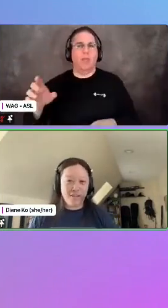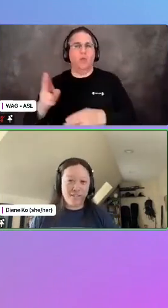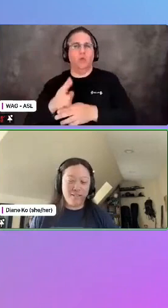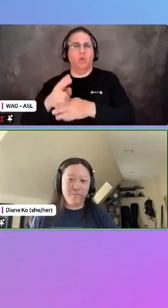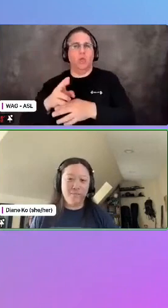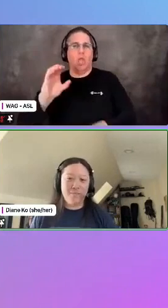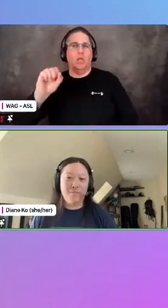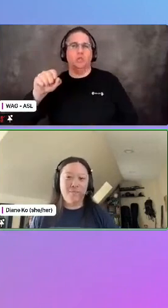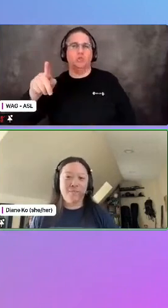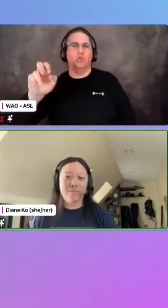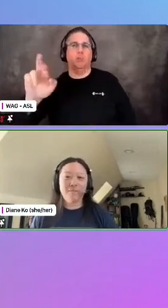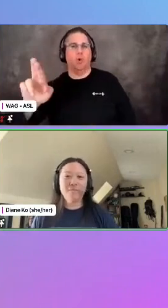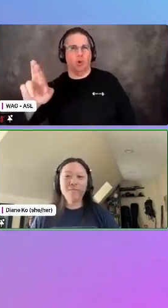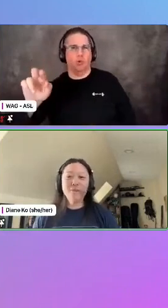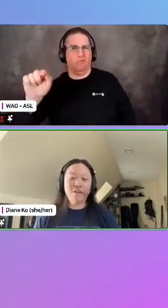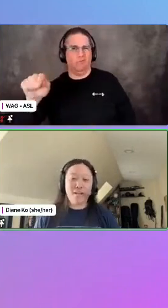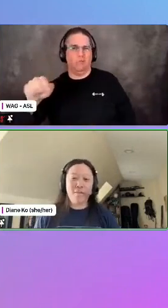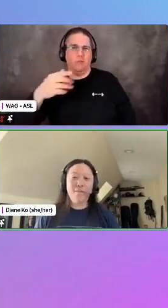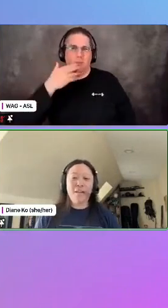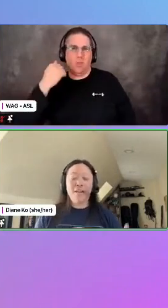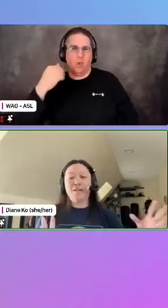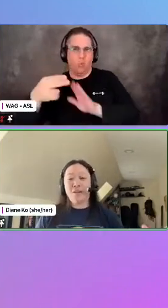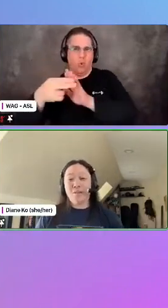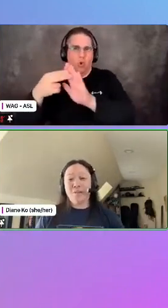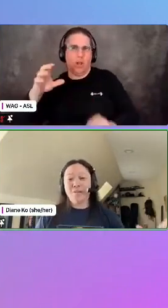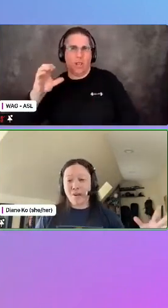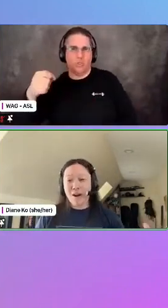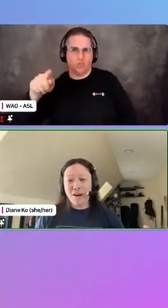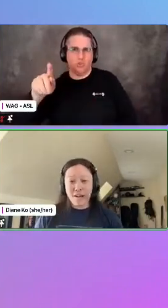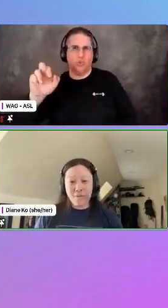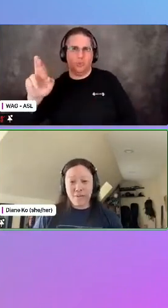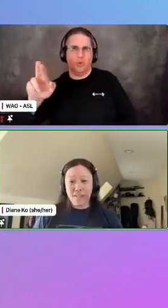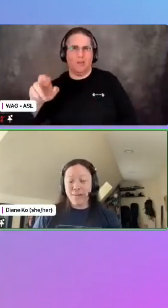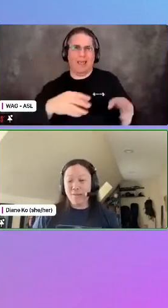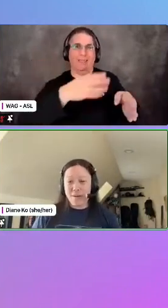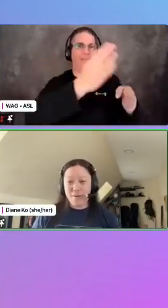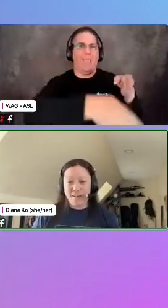before getting into some of intermediate the more and advanced.